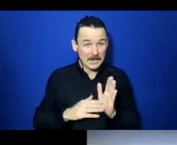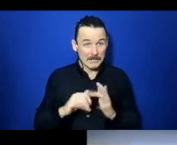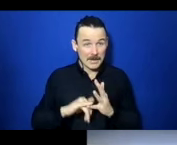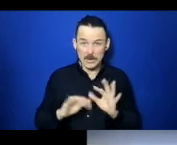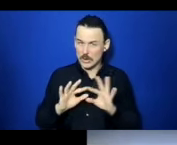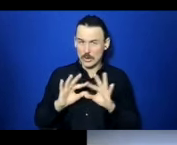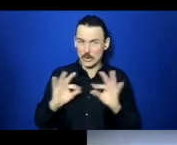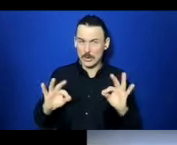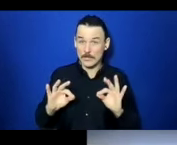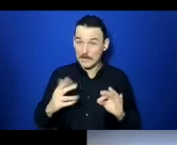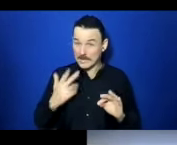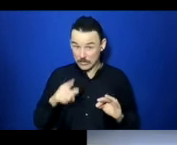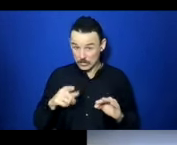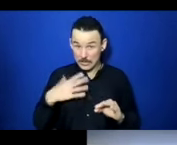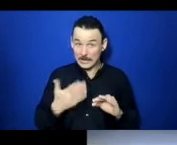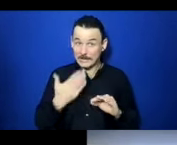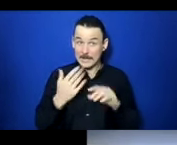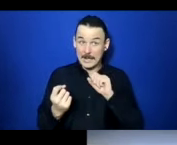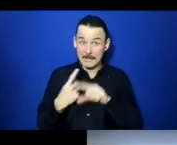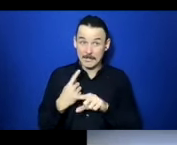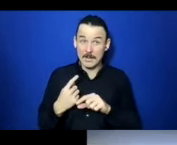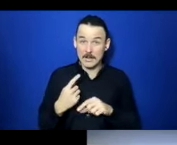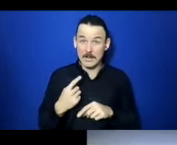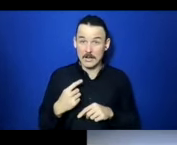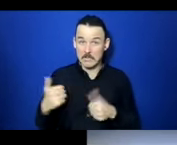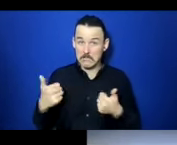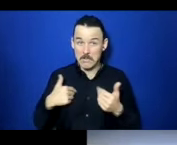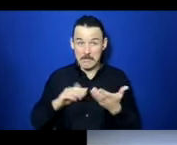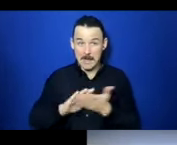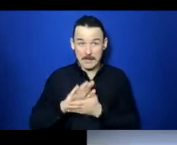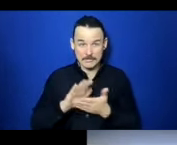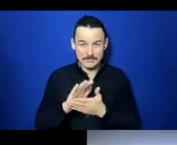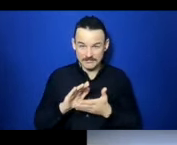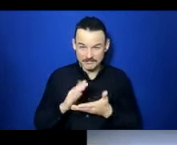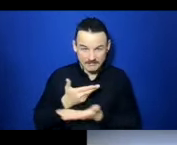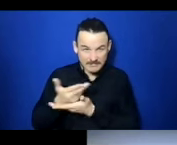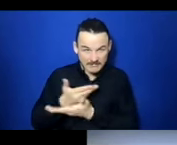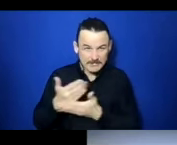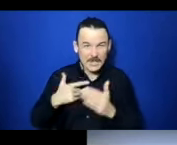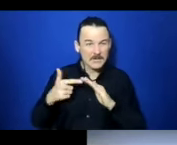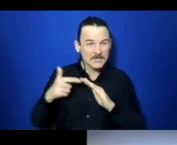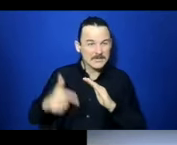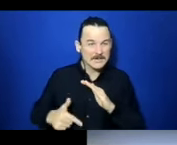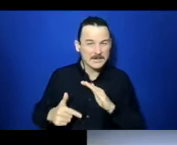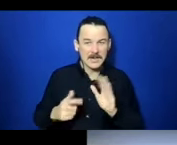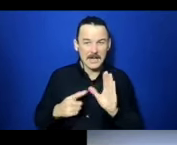like to send me an email. We can discuss that that further so it's just anna at bindimaps.com